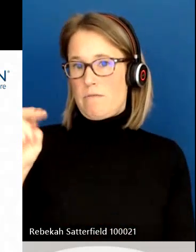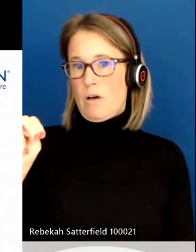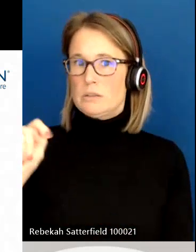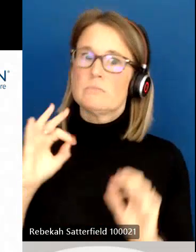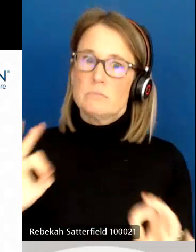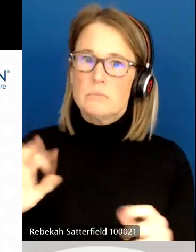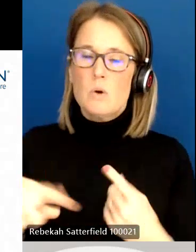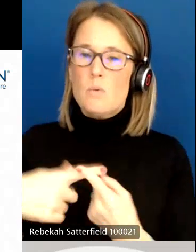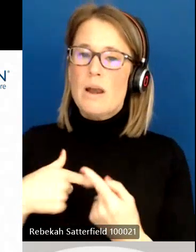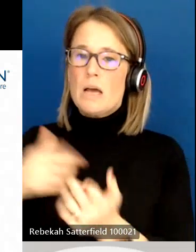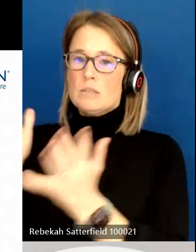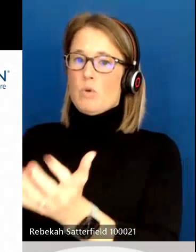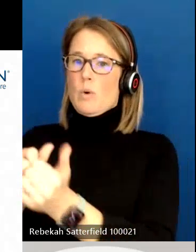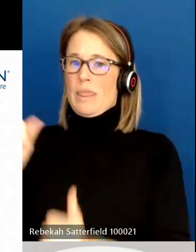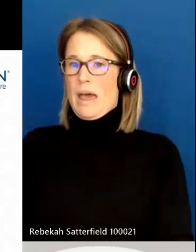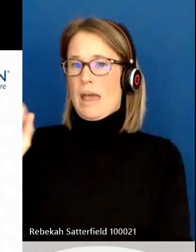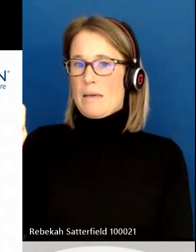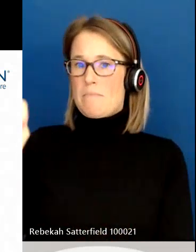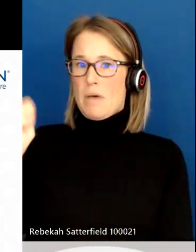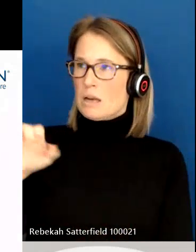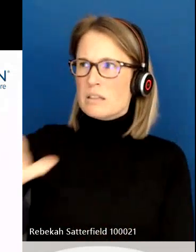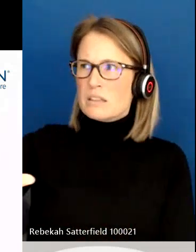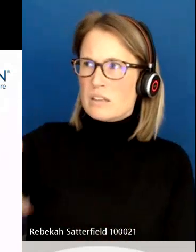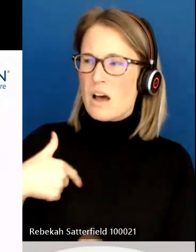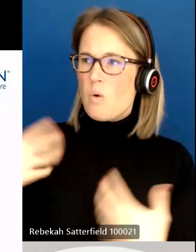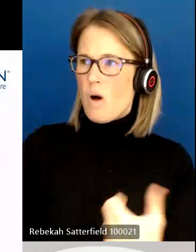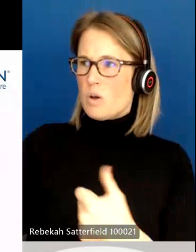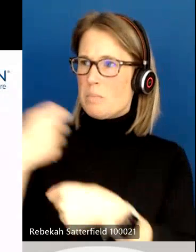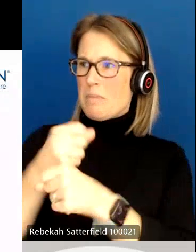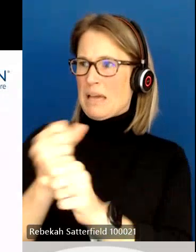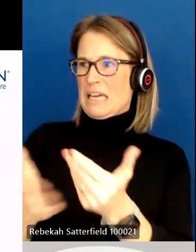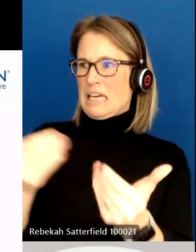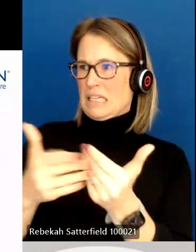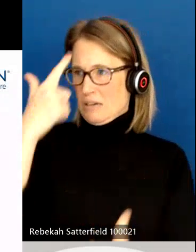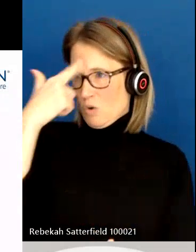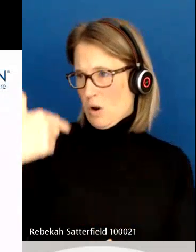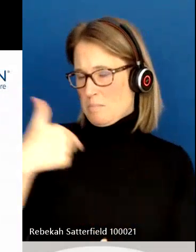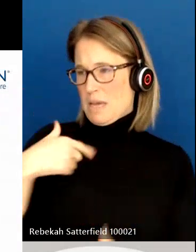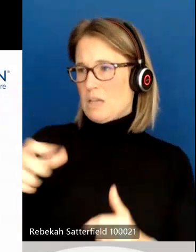amn I said I want you to make this so easy for me that I don't have to think about it and boy